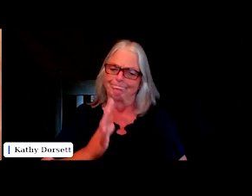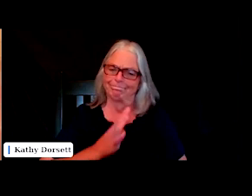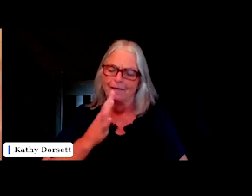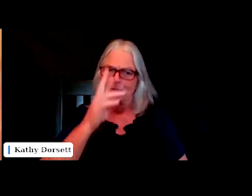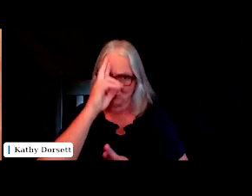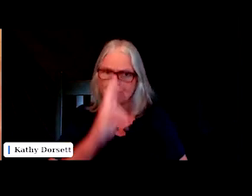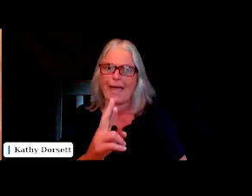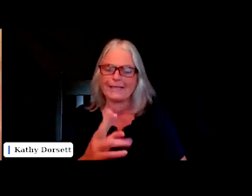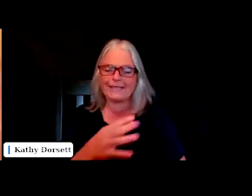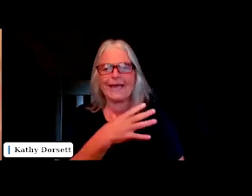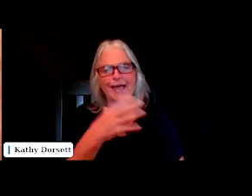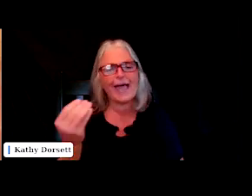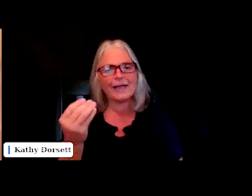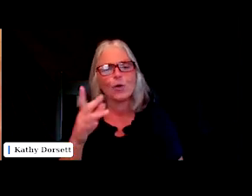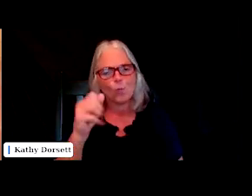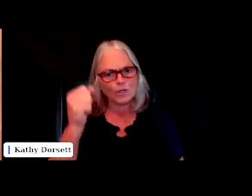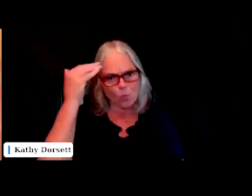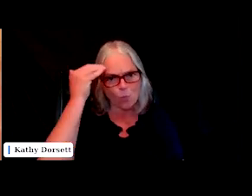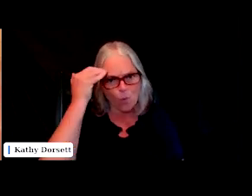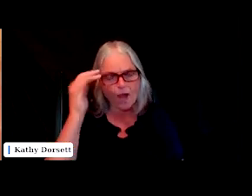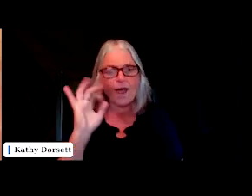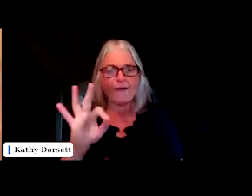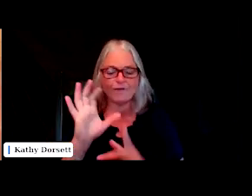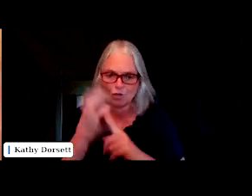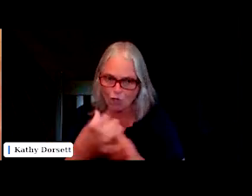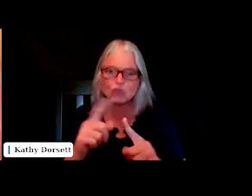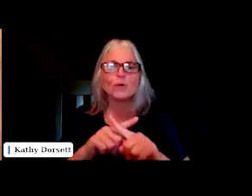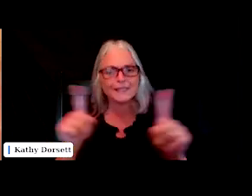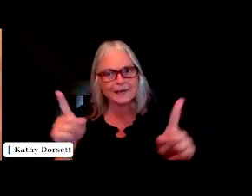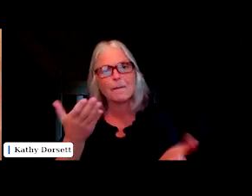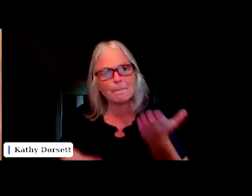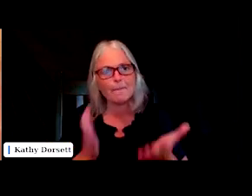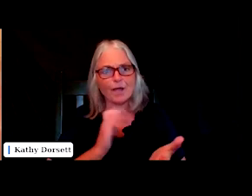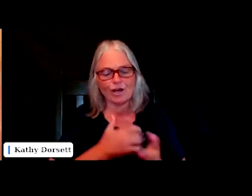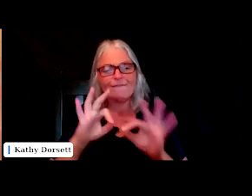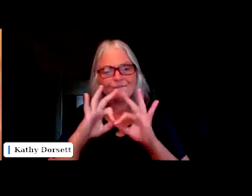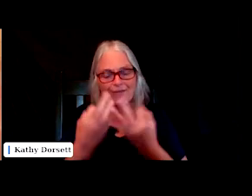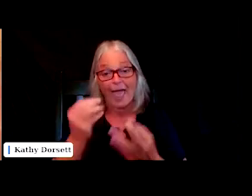We're aware of the cultural differences, perhaps, in our family, and respective of those.